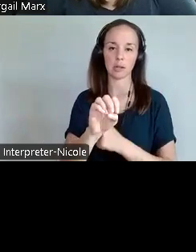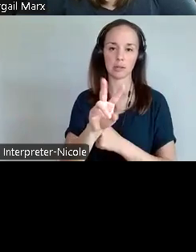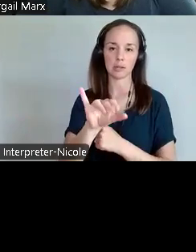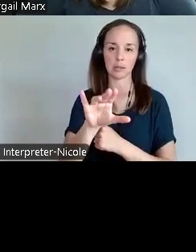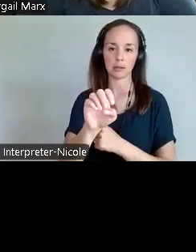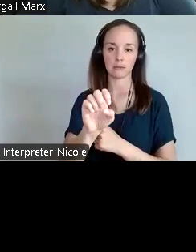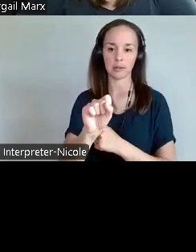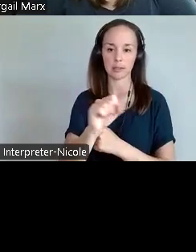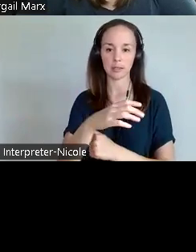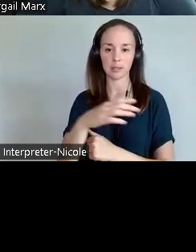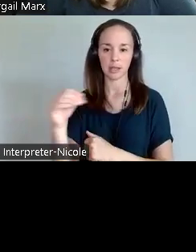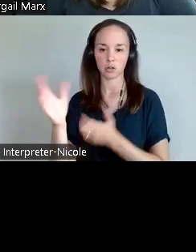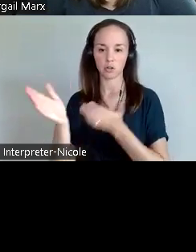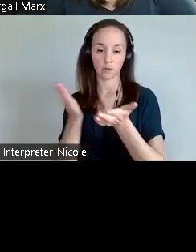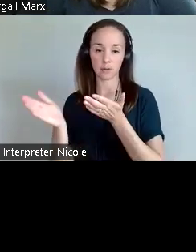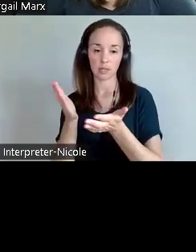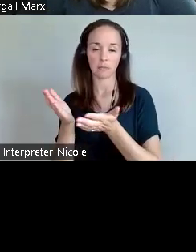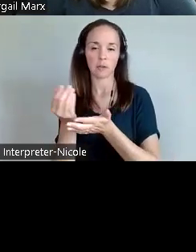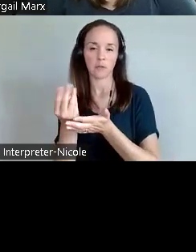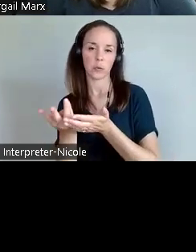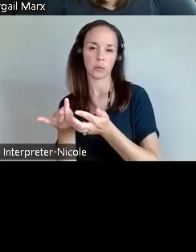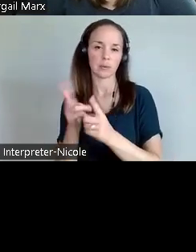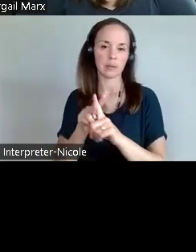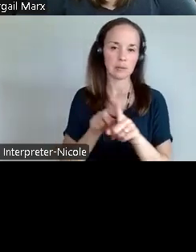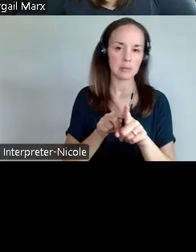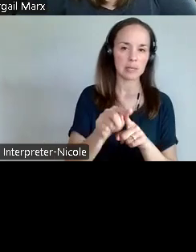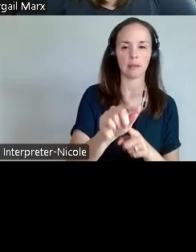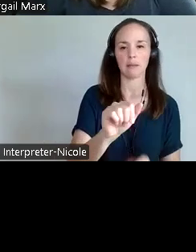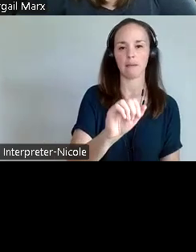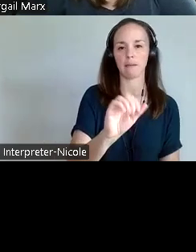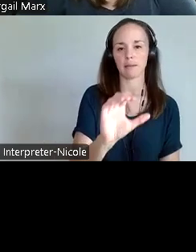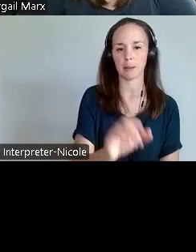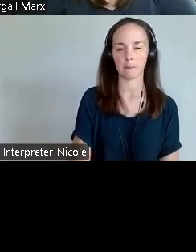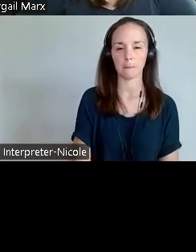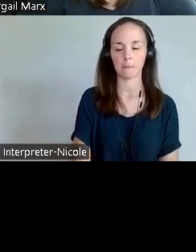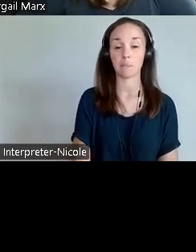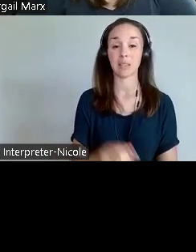a few questions that relate specifically to AAC. And then last year in the winter,